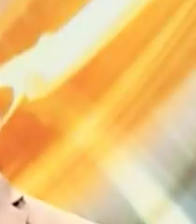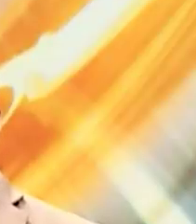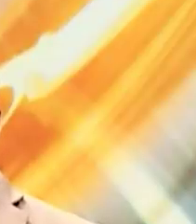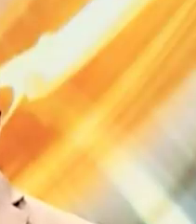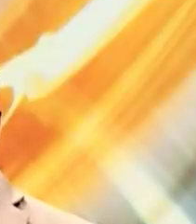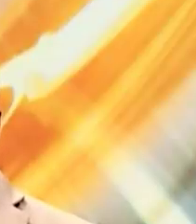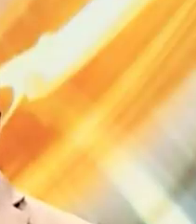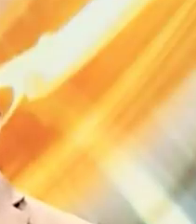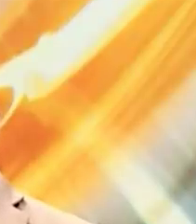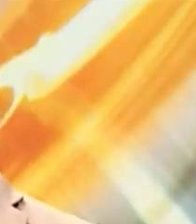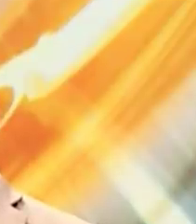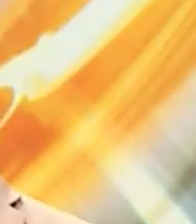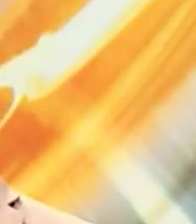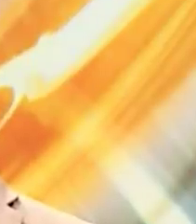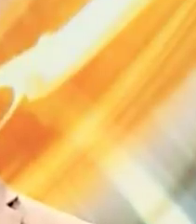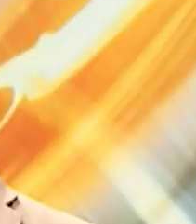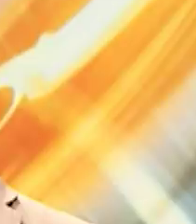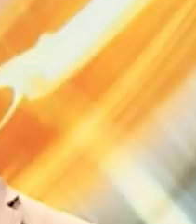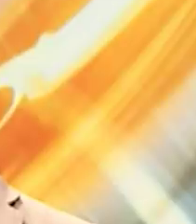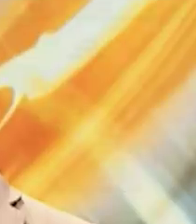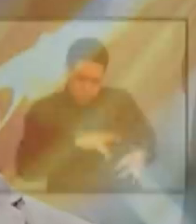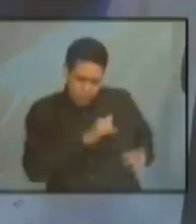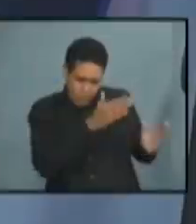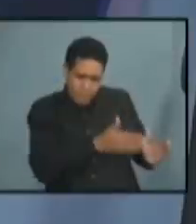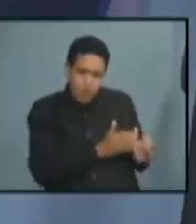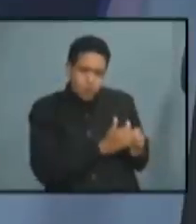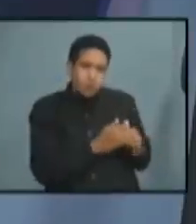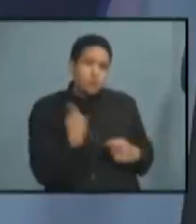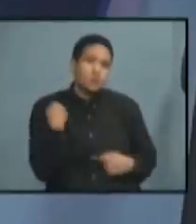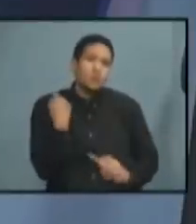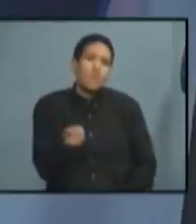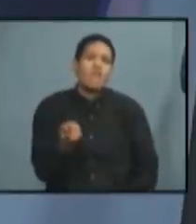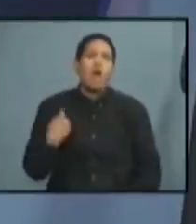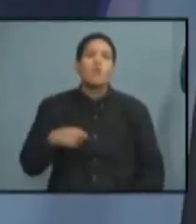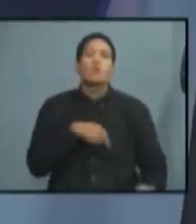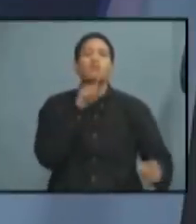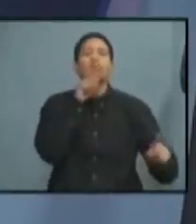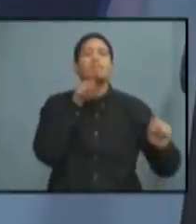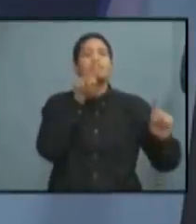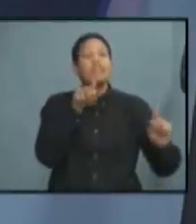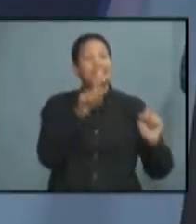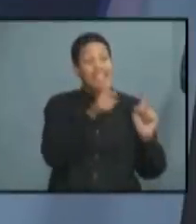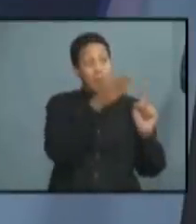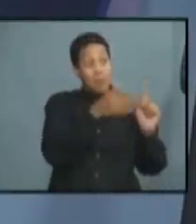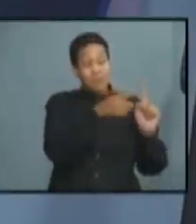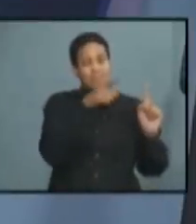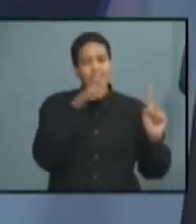the Mackenzie gave an update on the case so so far we have tested a few some of